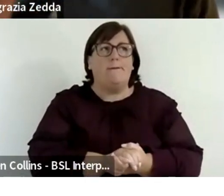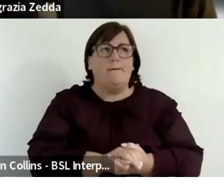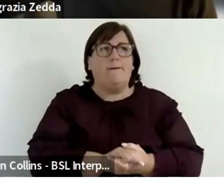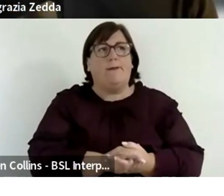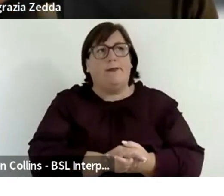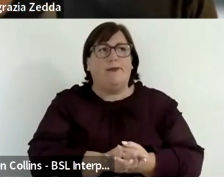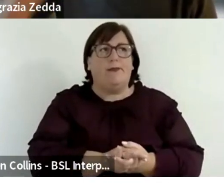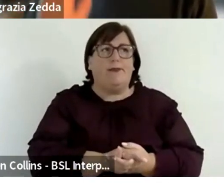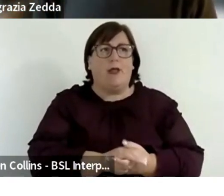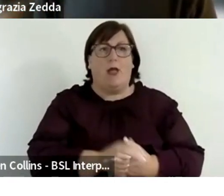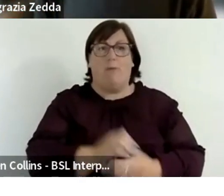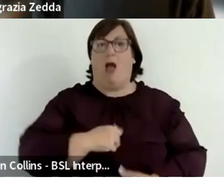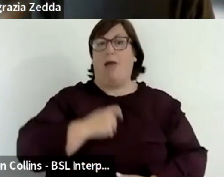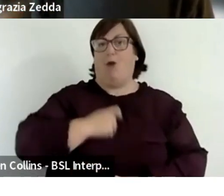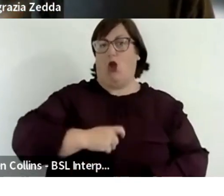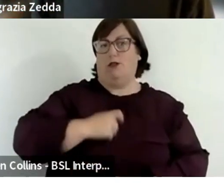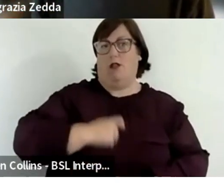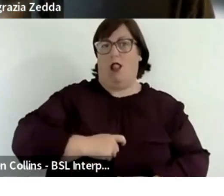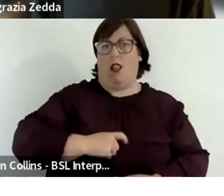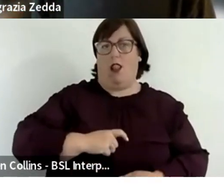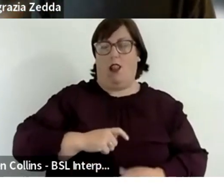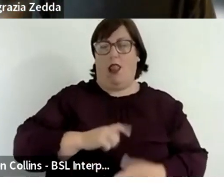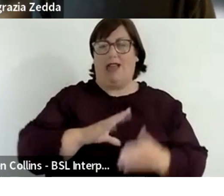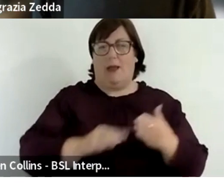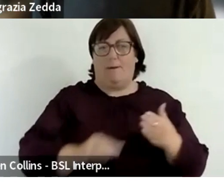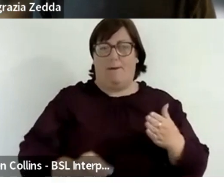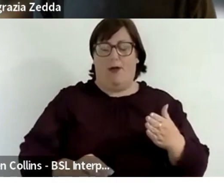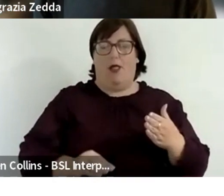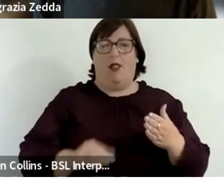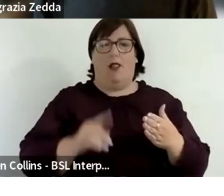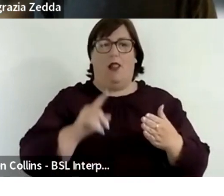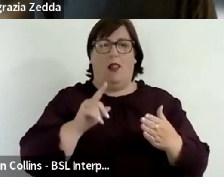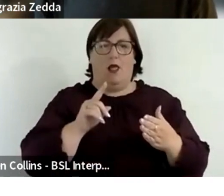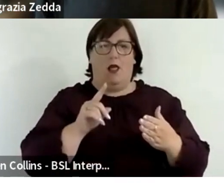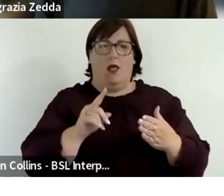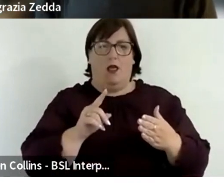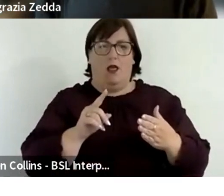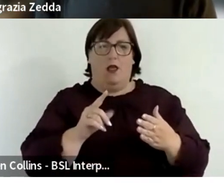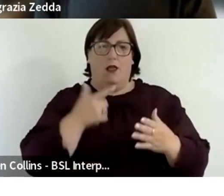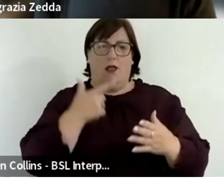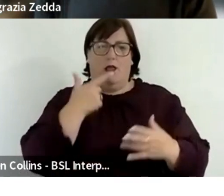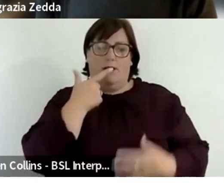my personal example is instead of people asking me, Maria,